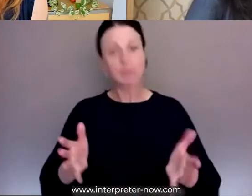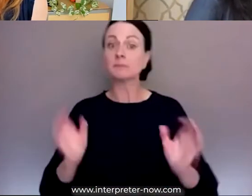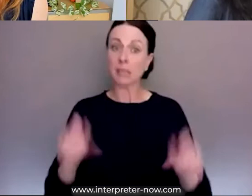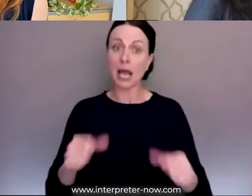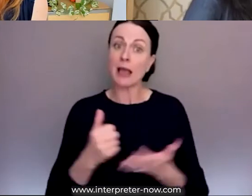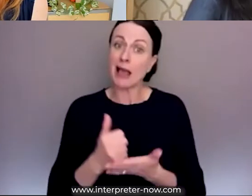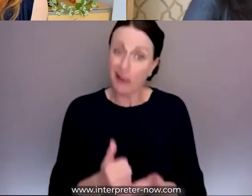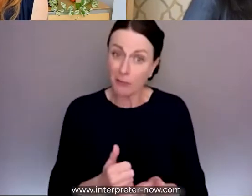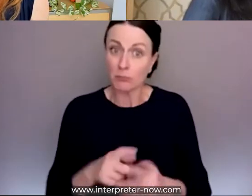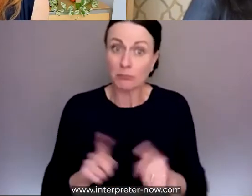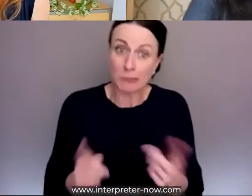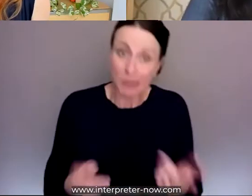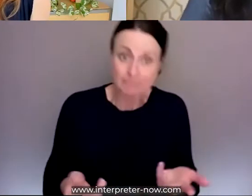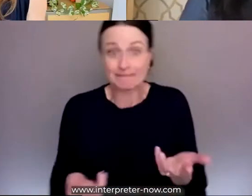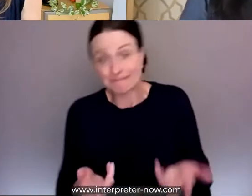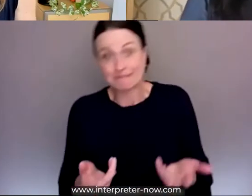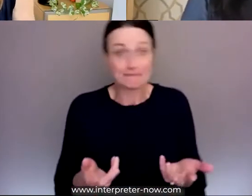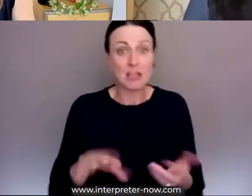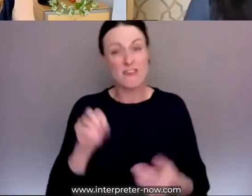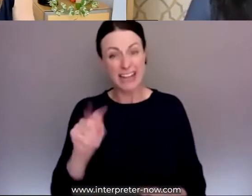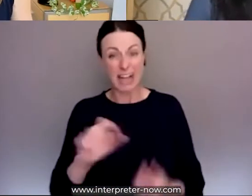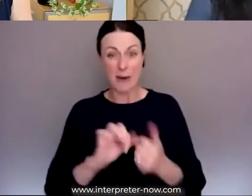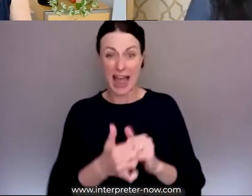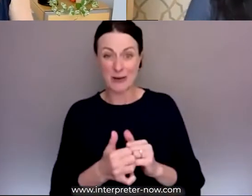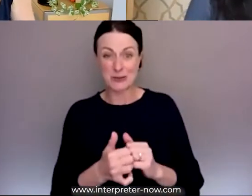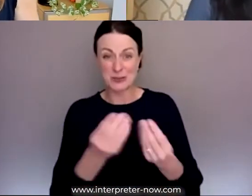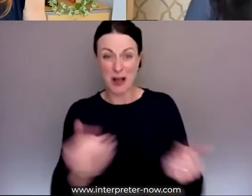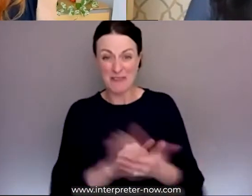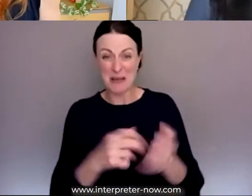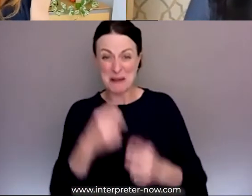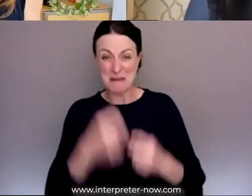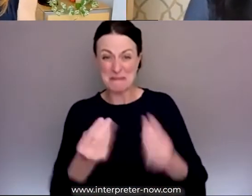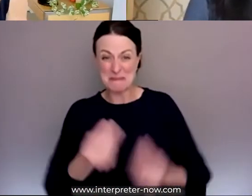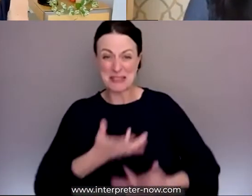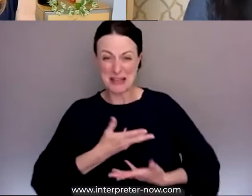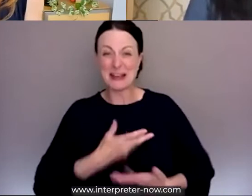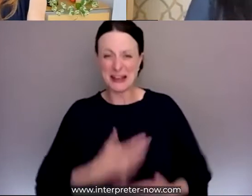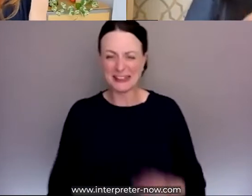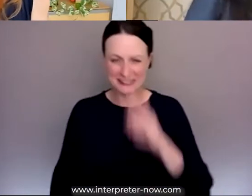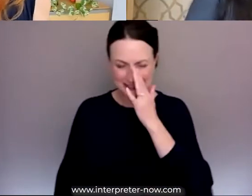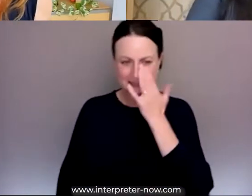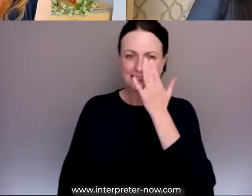When you find out how to crack that nut, call me. Yeah. Oh, sorry.